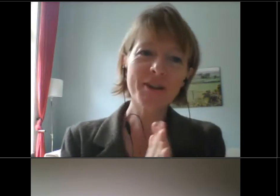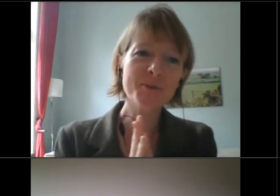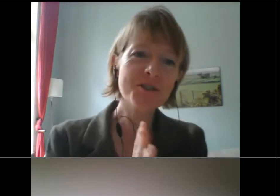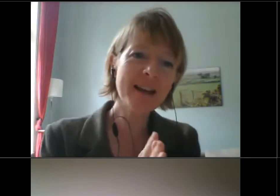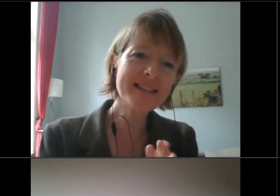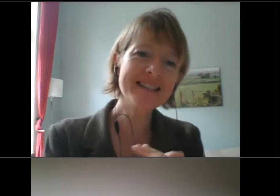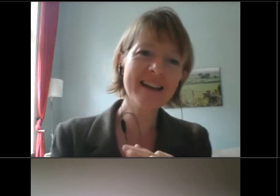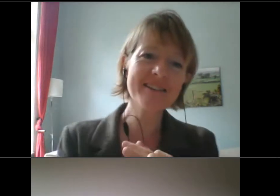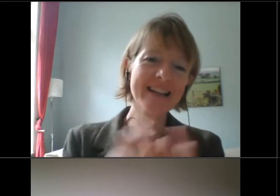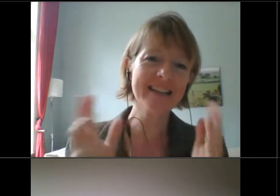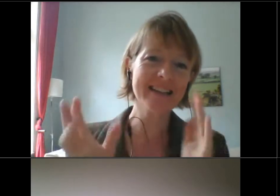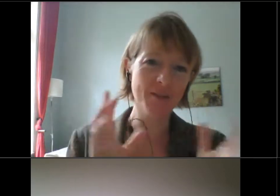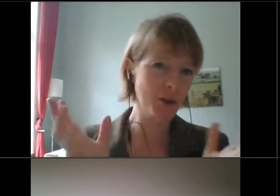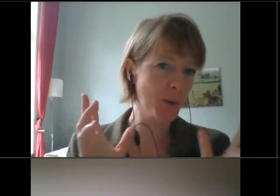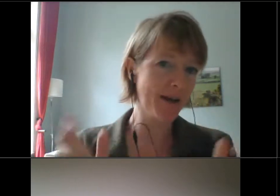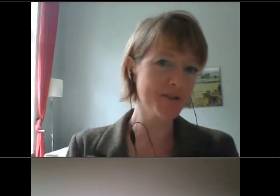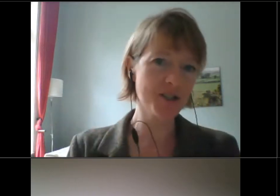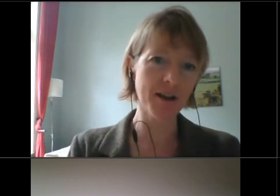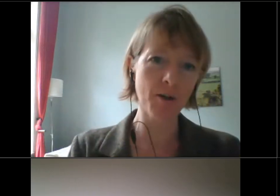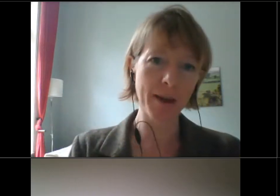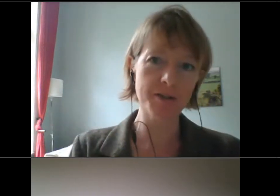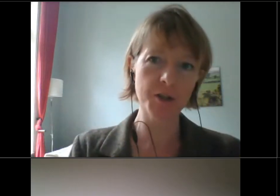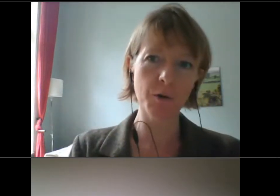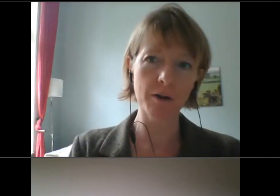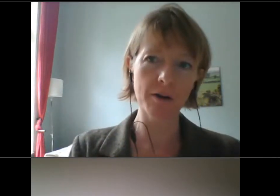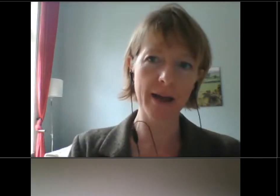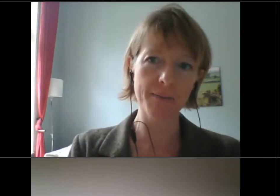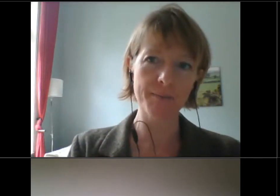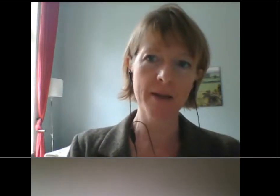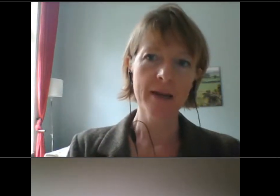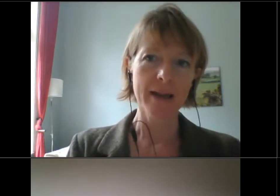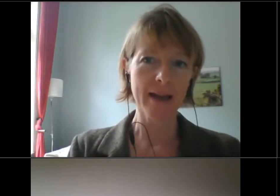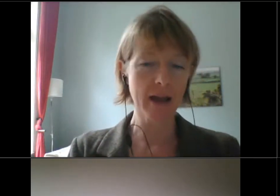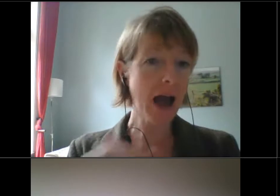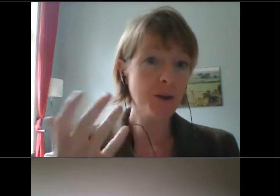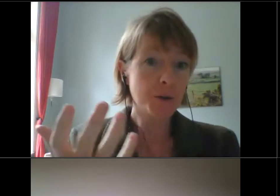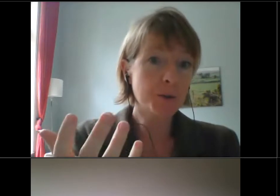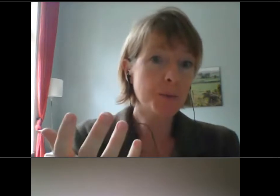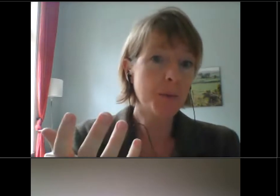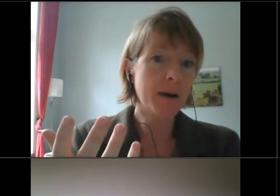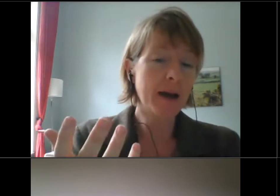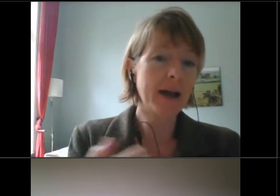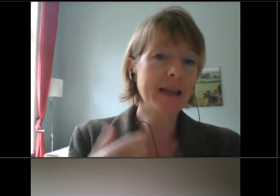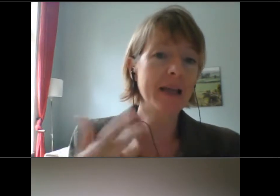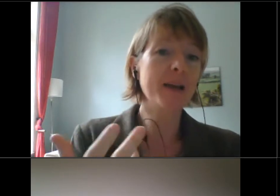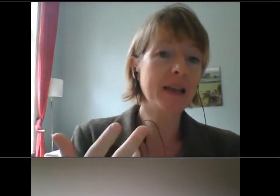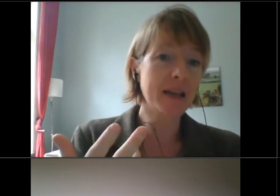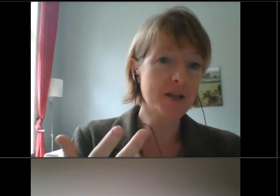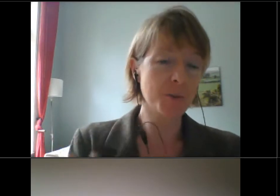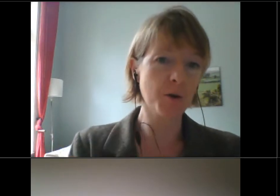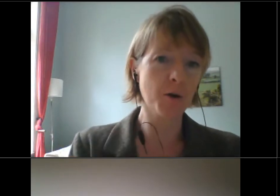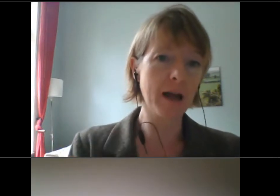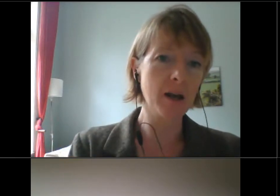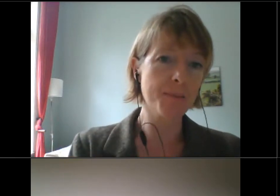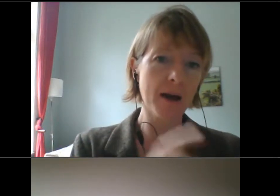Can you share anything how you keep engaged with your alumni